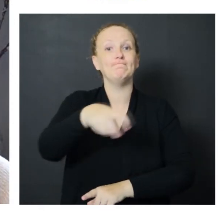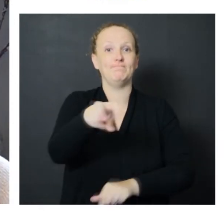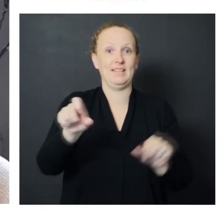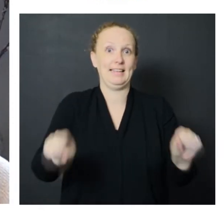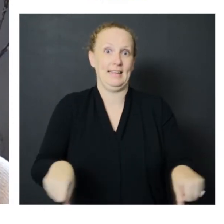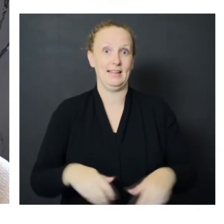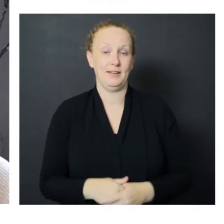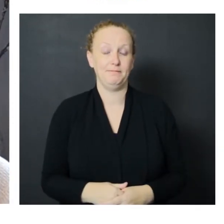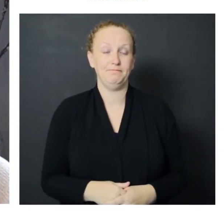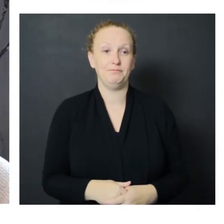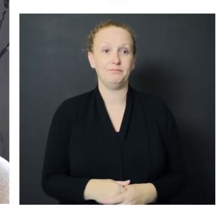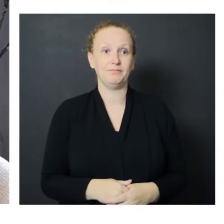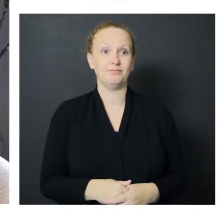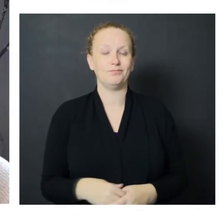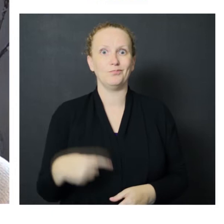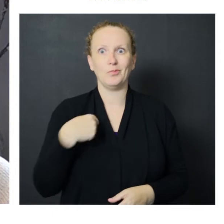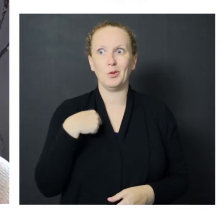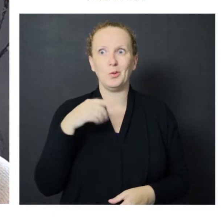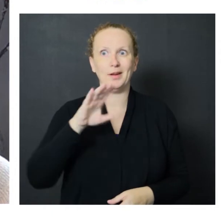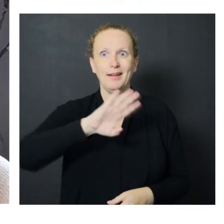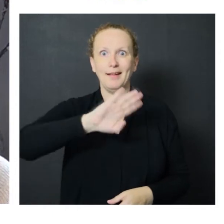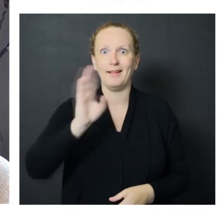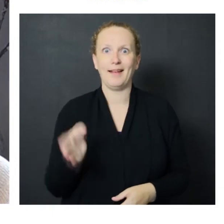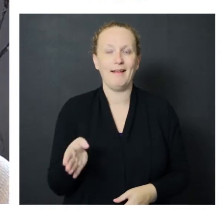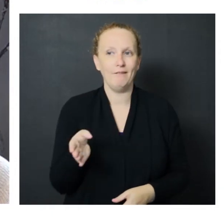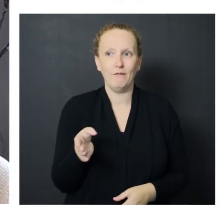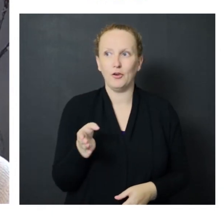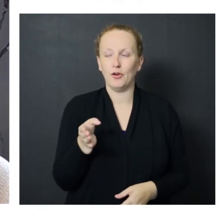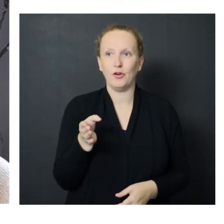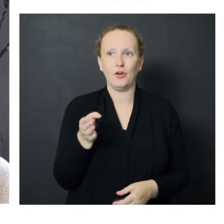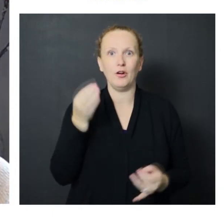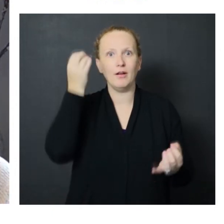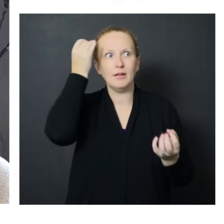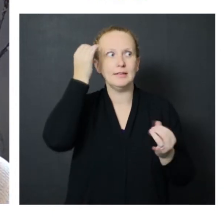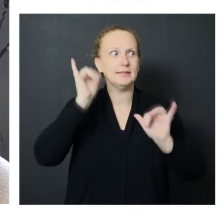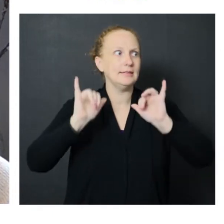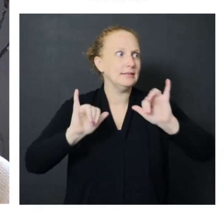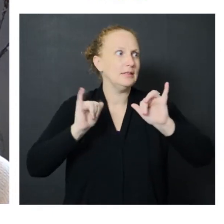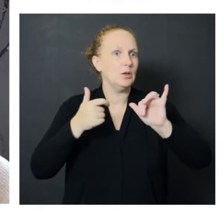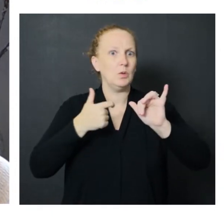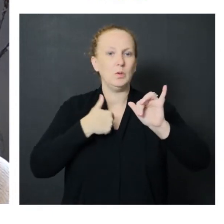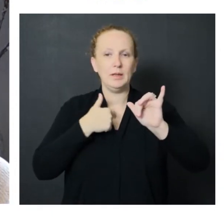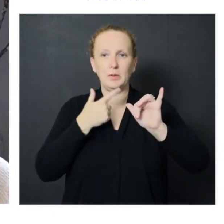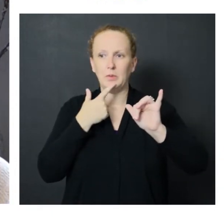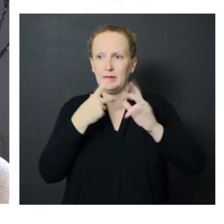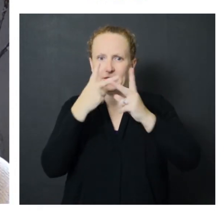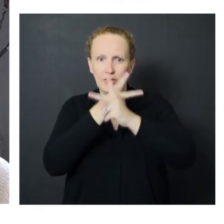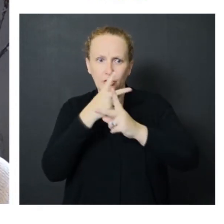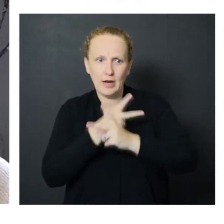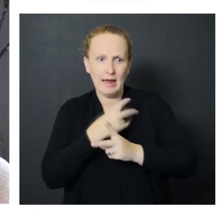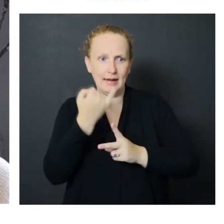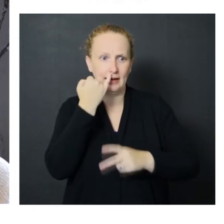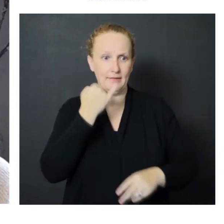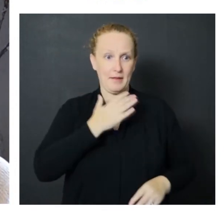considered would happened, that will be in the same room with a IT professionals trying to figure out whether your cell phone or